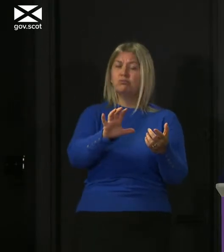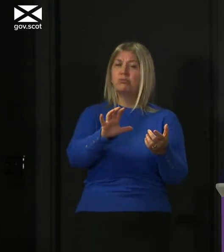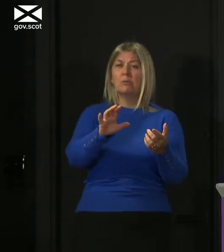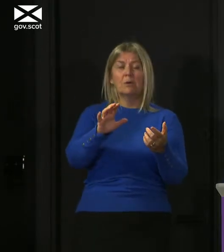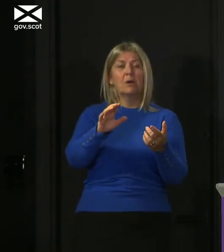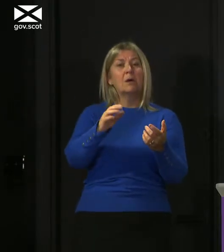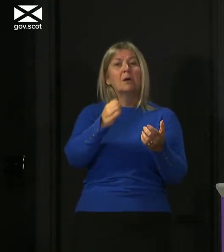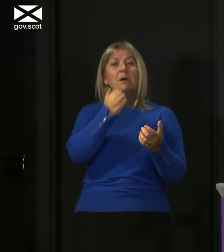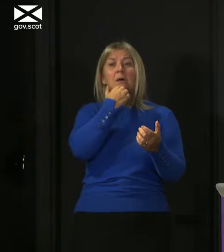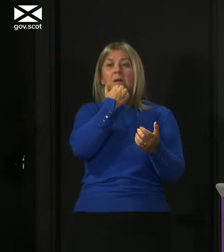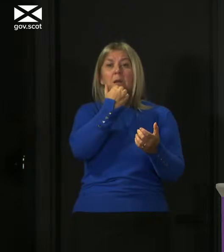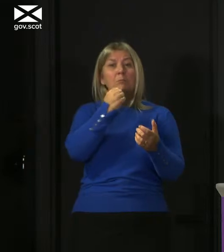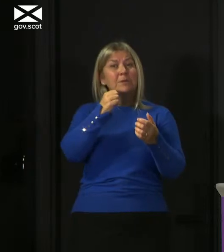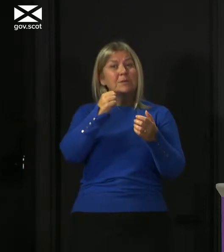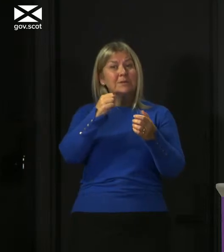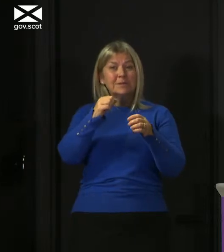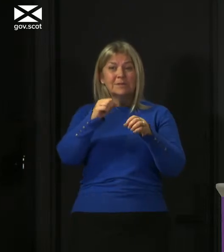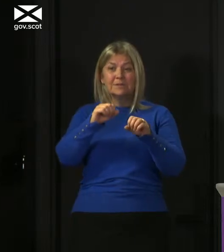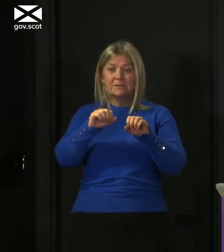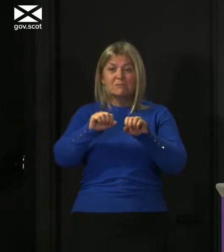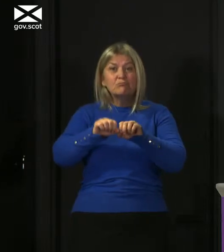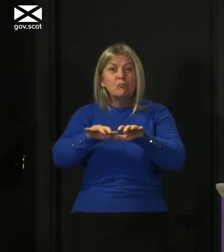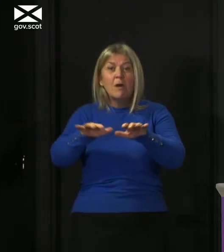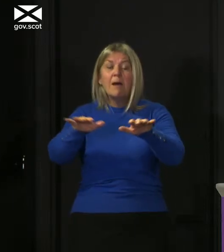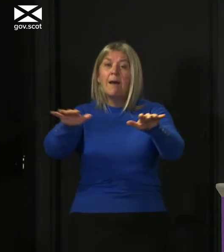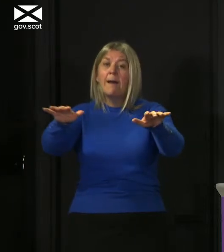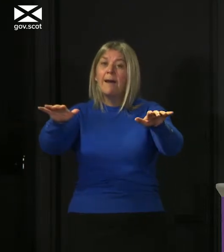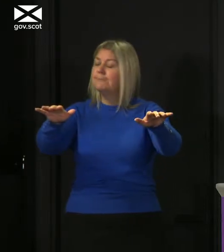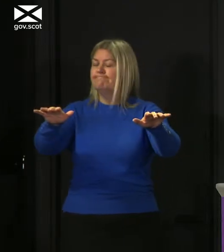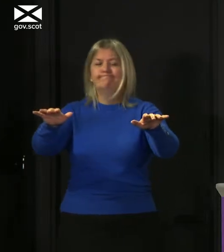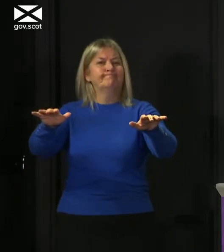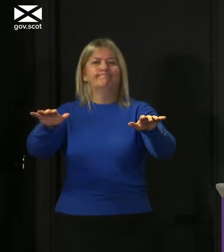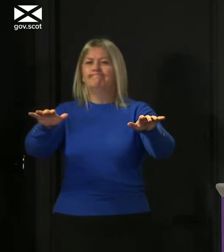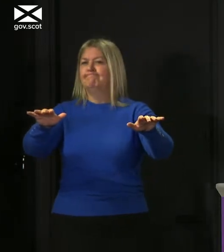would be comfortable with, and that we would have been comfortable with a month or so ago.